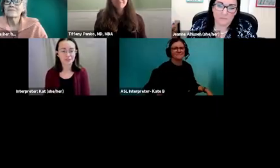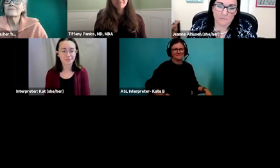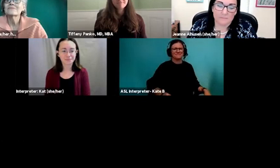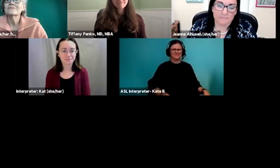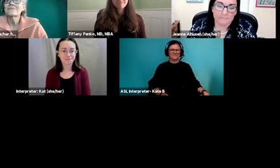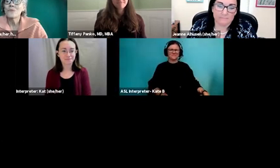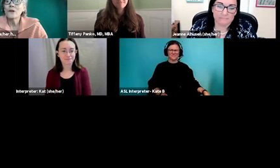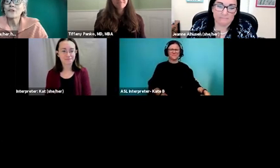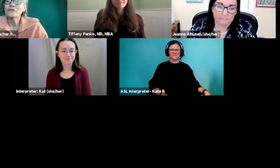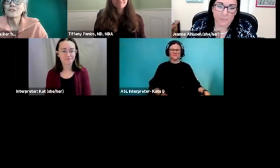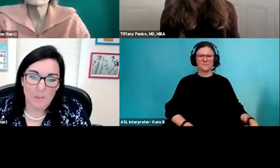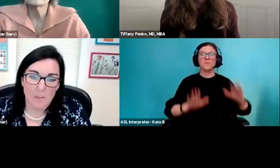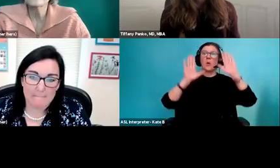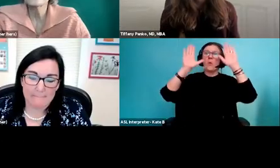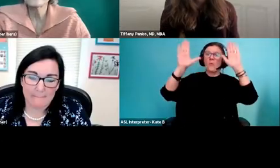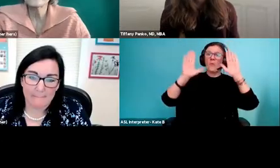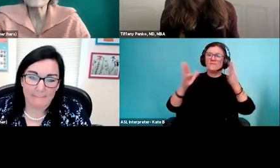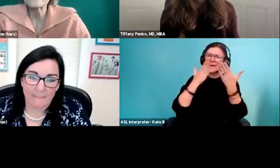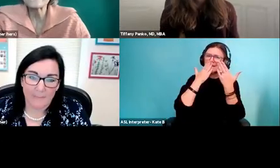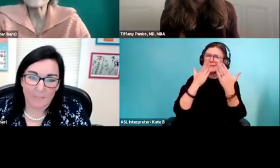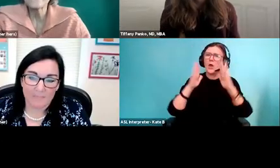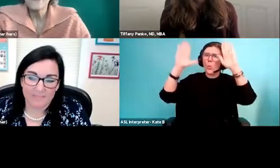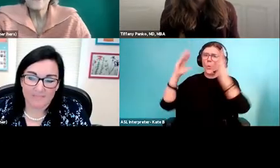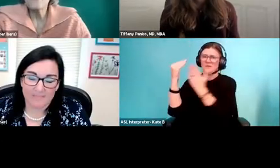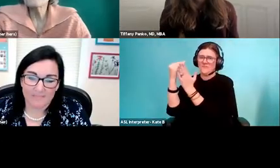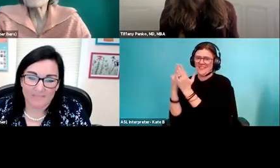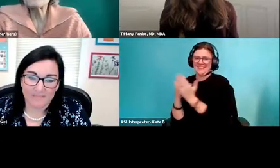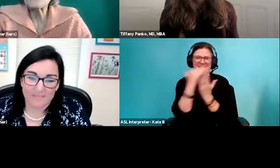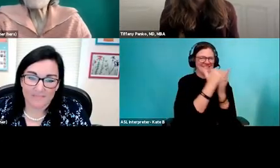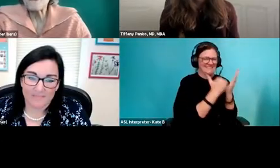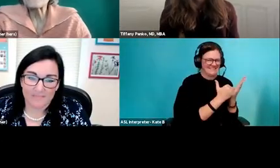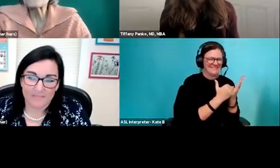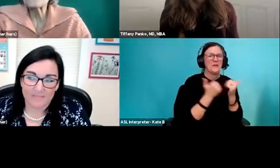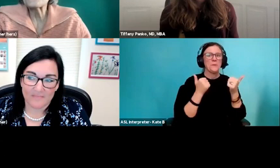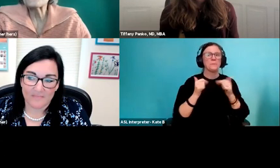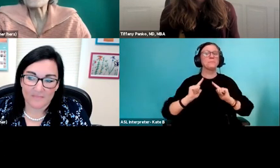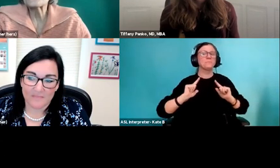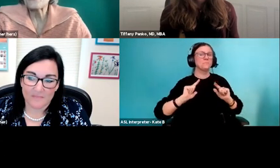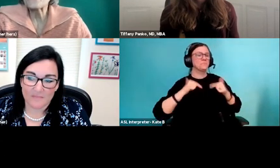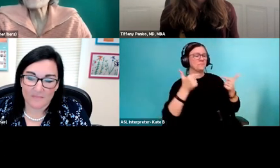[DR. KRISTI KIRSCHNER:] Wonderful, excellent list. I'm going to turn it back to Dr. Reichard